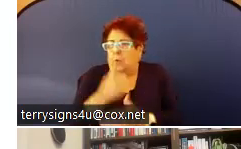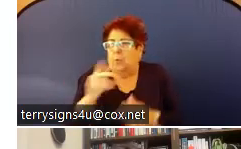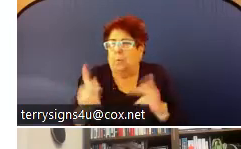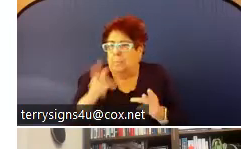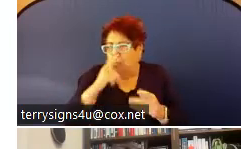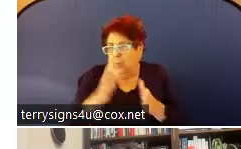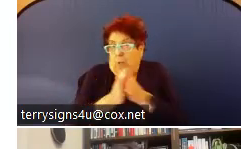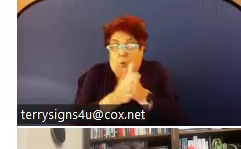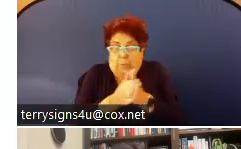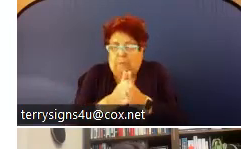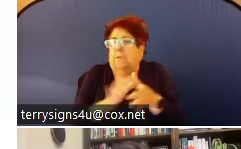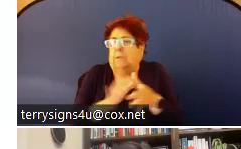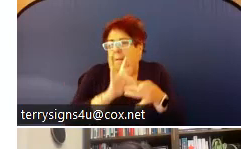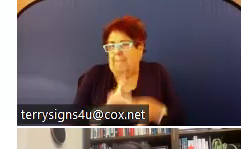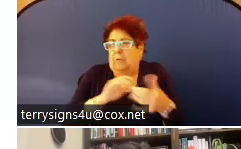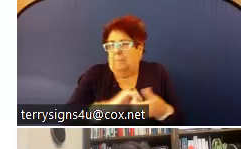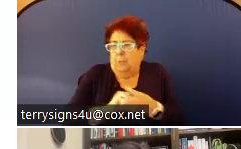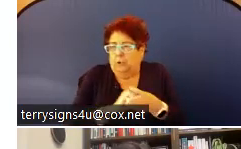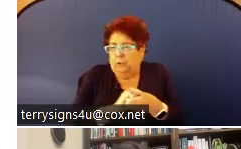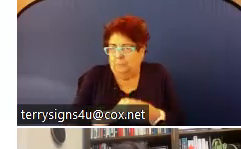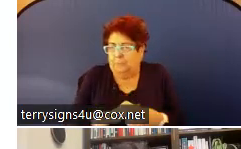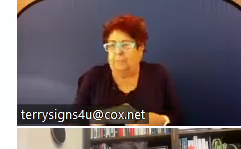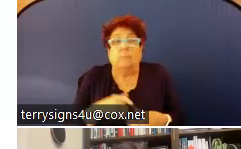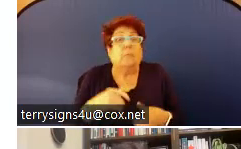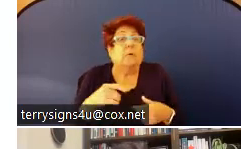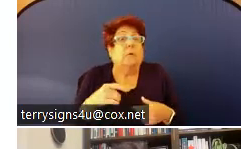Finally, some of the challenges that we faced, staff turnover and organizations